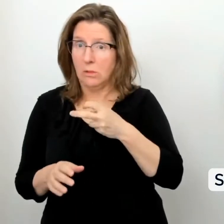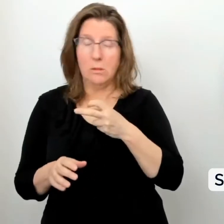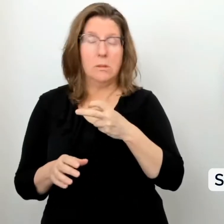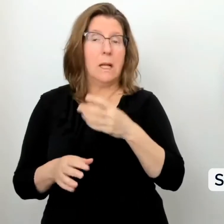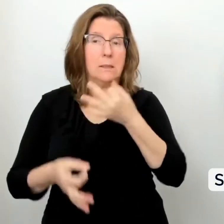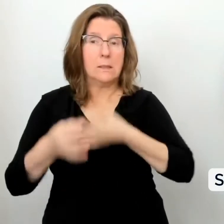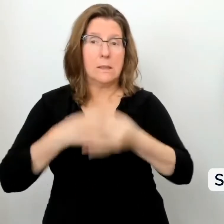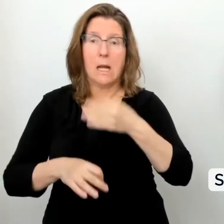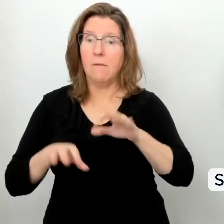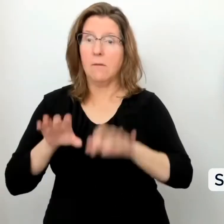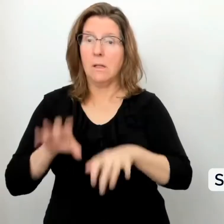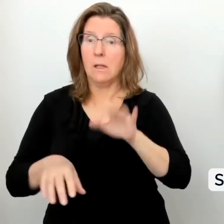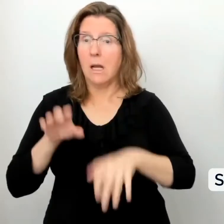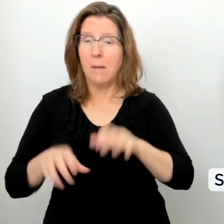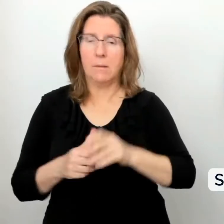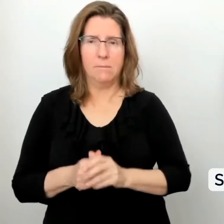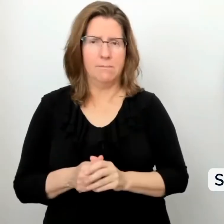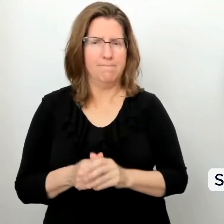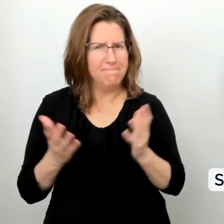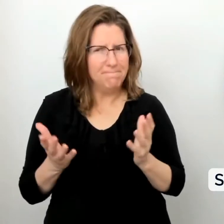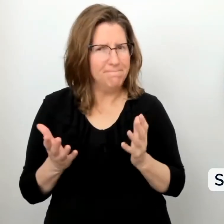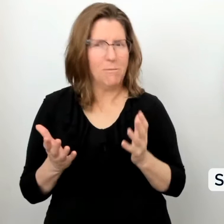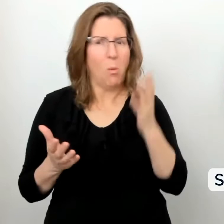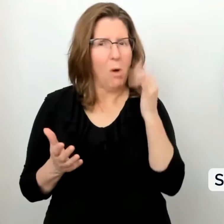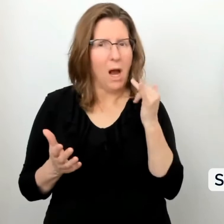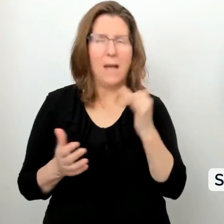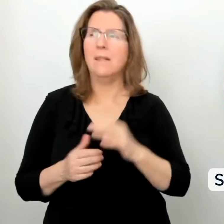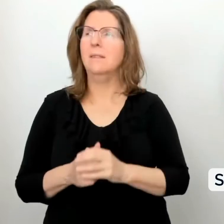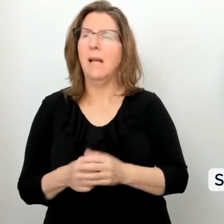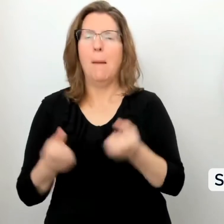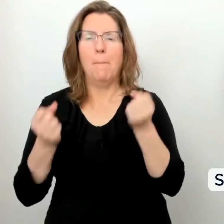The software recognizes what is being spoken and converts it to text.